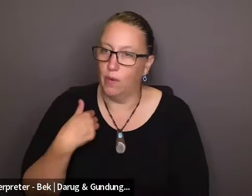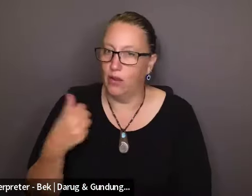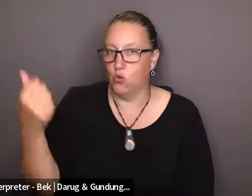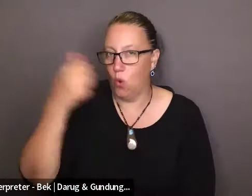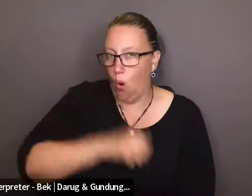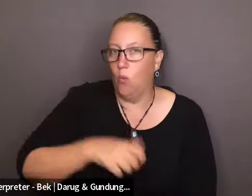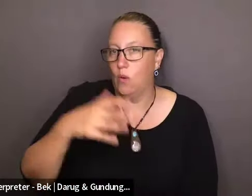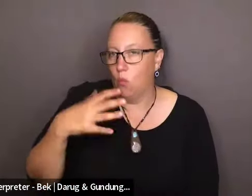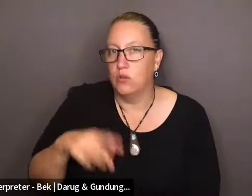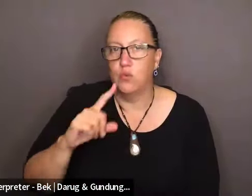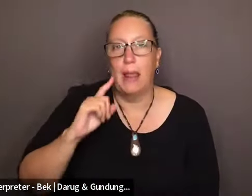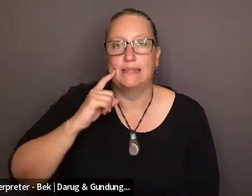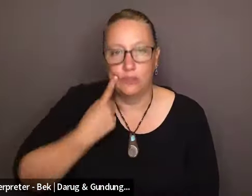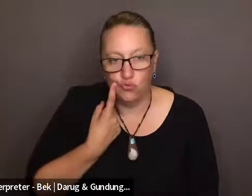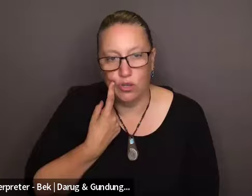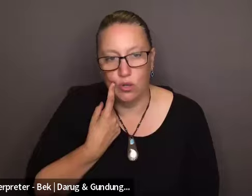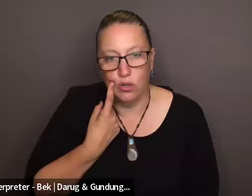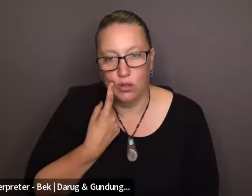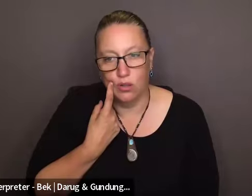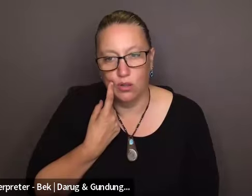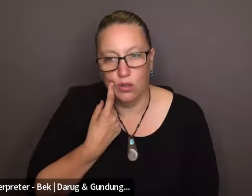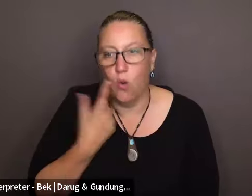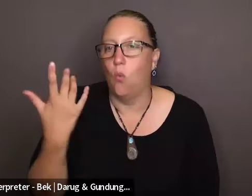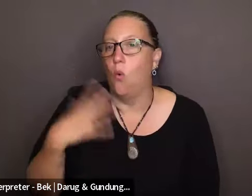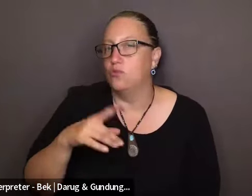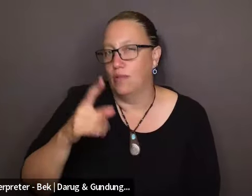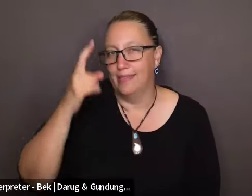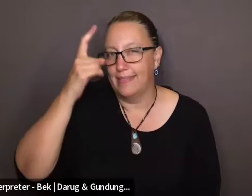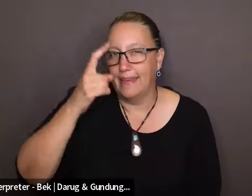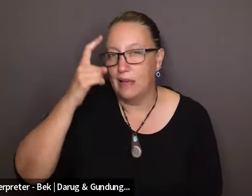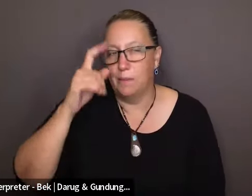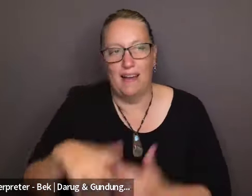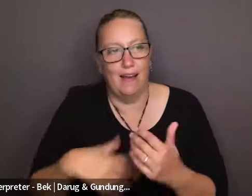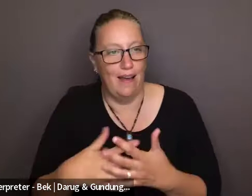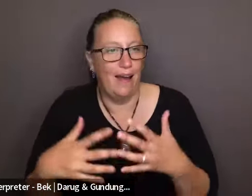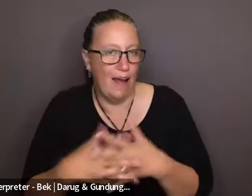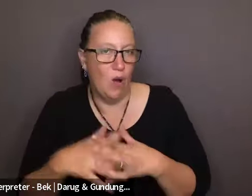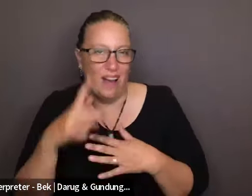the price goes up. The same happens with some access costs